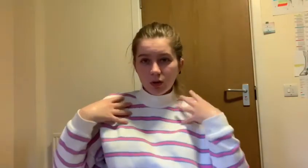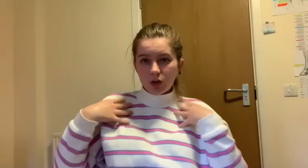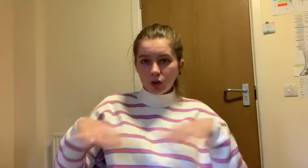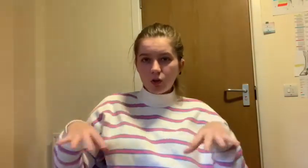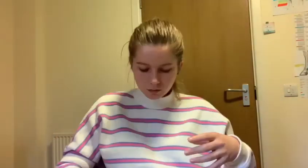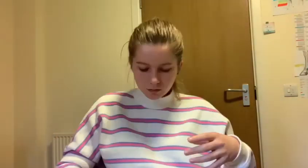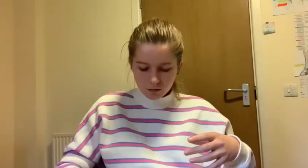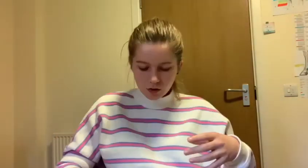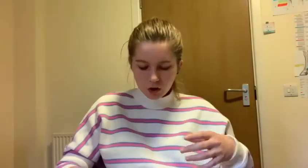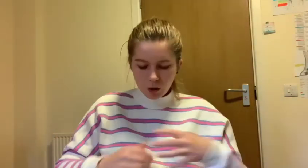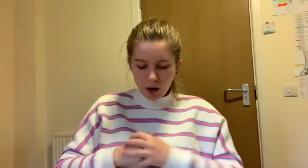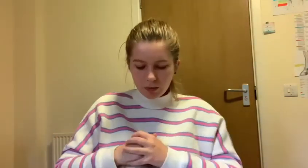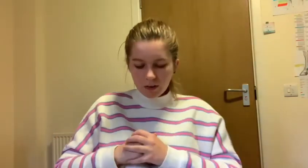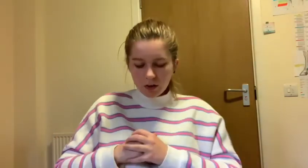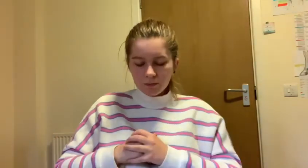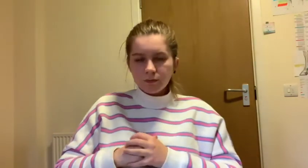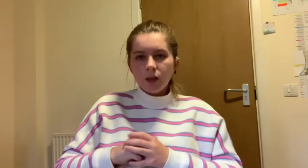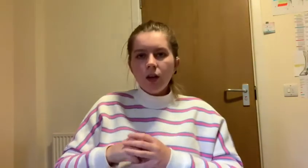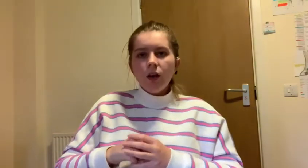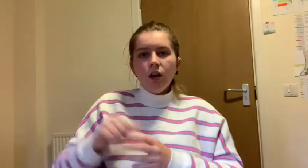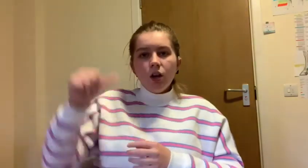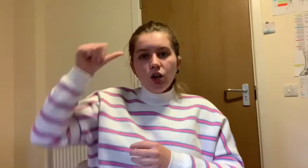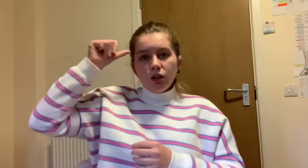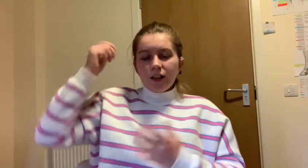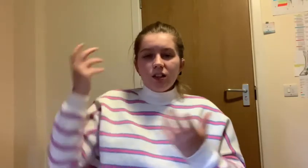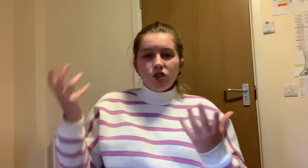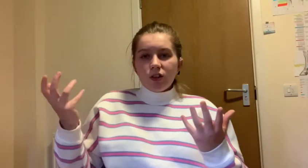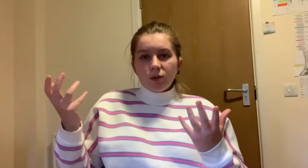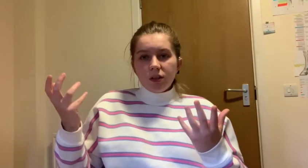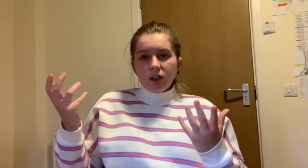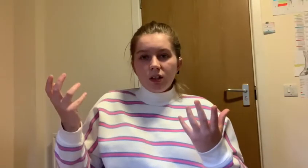"You know how we feel" Again trying not to be too english.